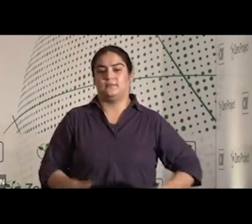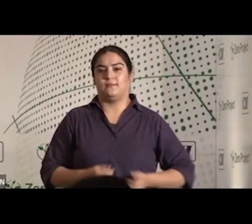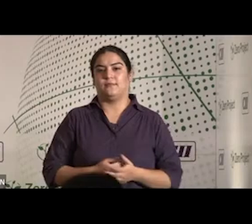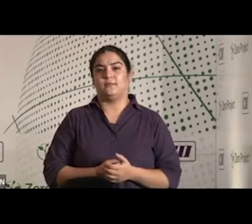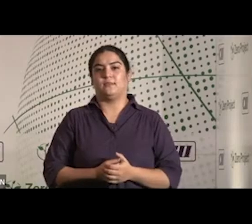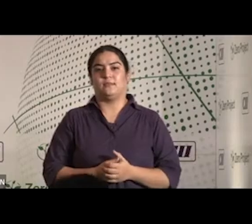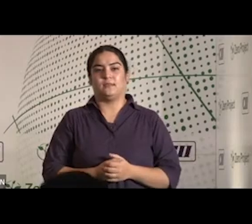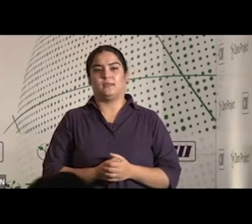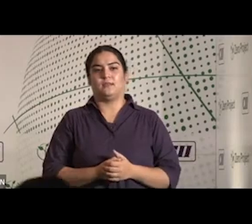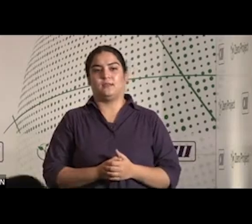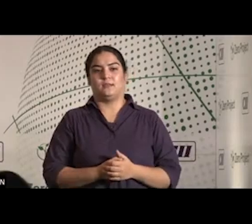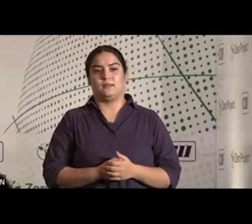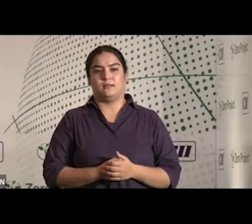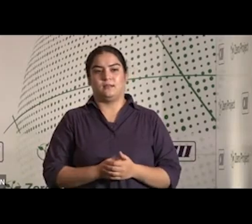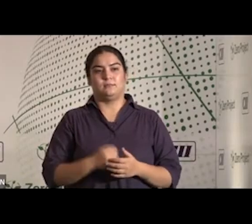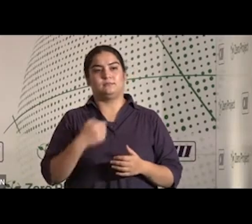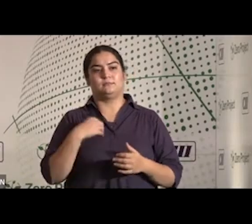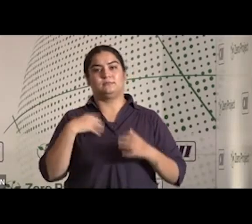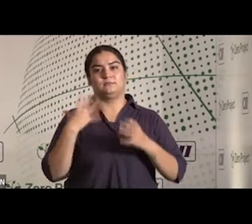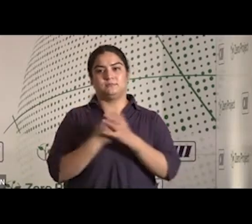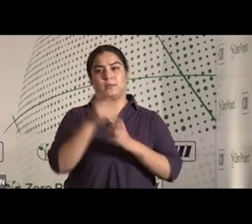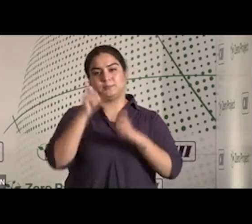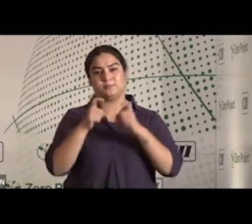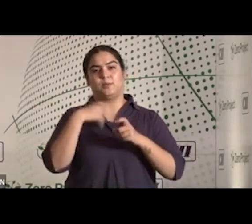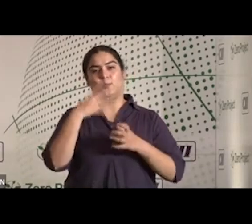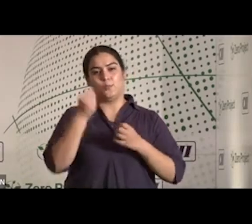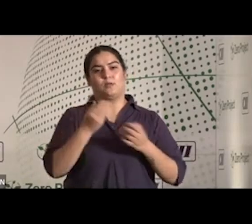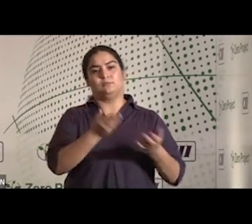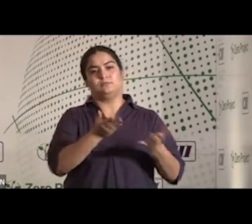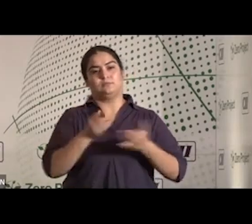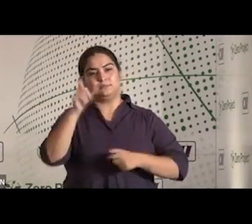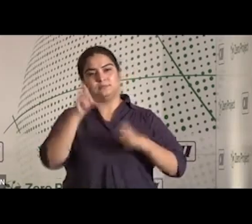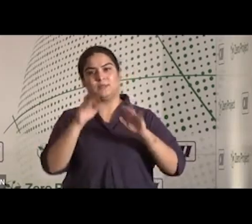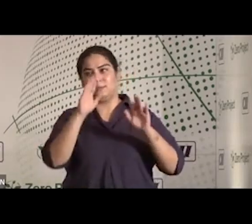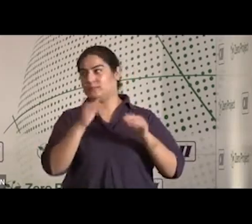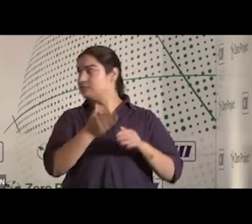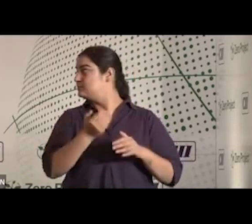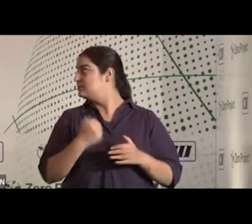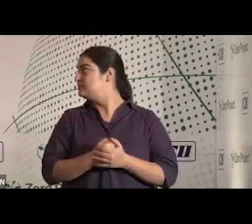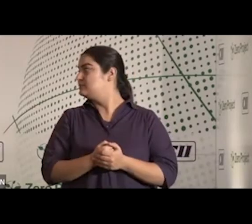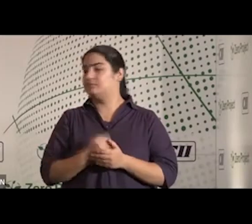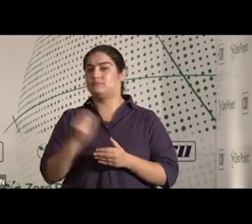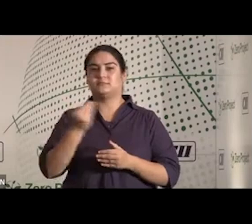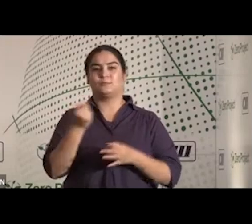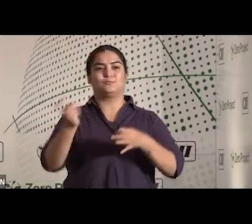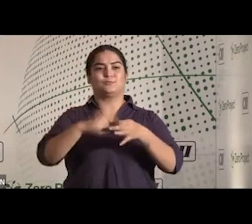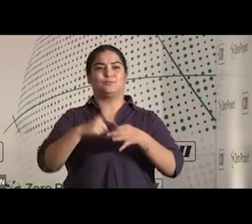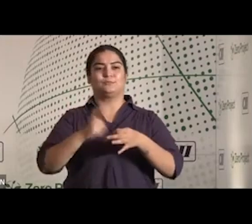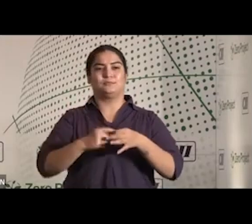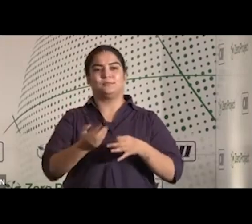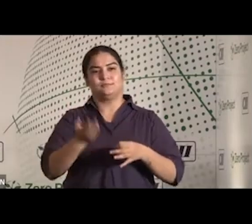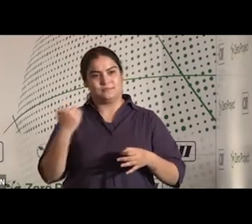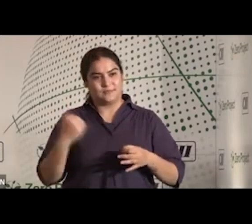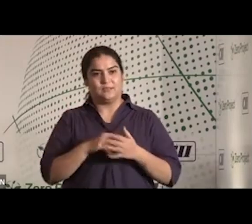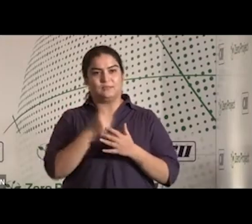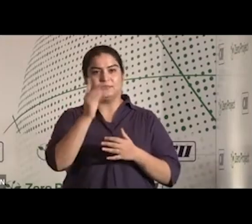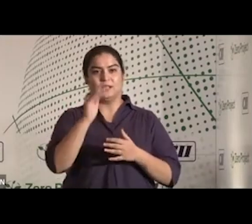and on behalf of all the exhibitors, I would like to ask the both of you to join me here on stage and also share your